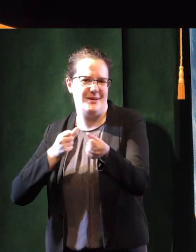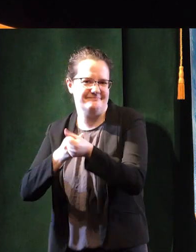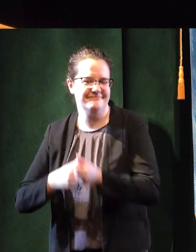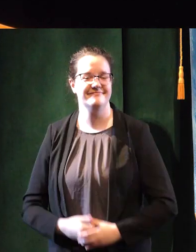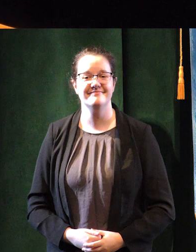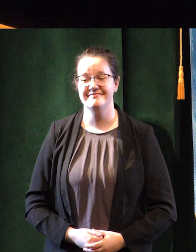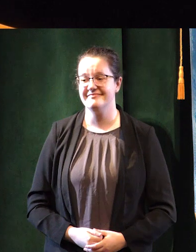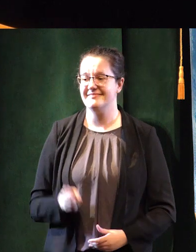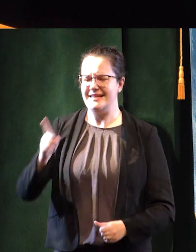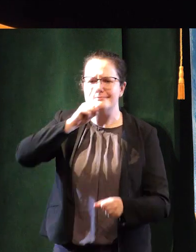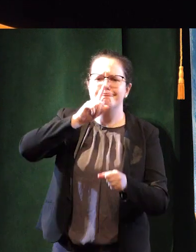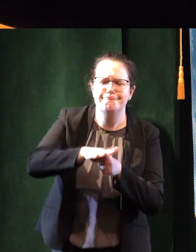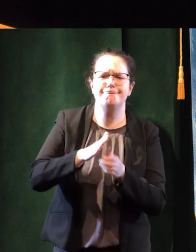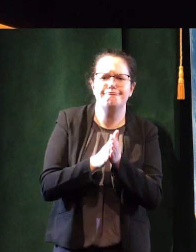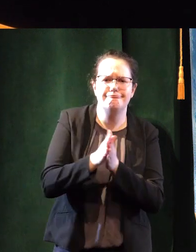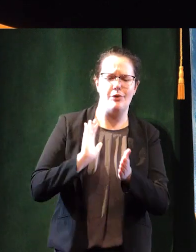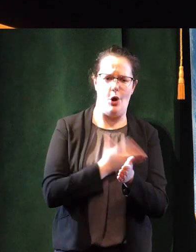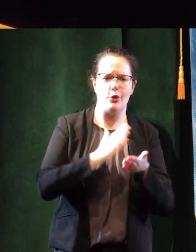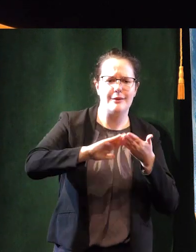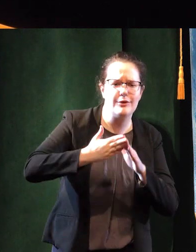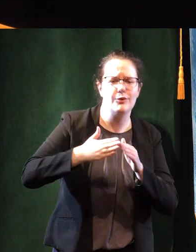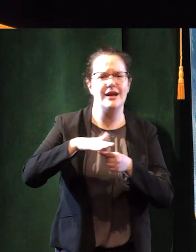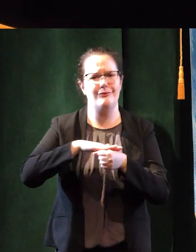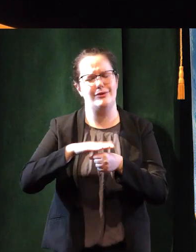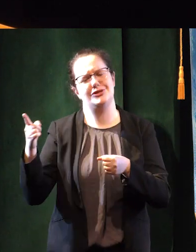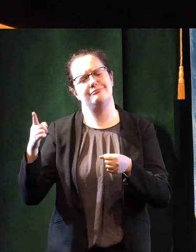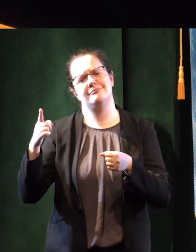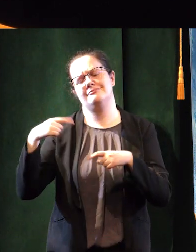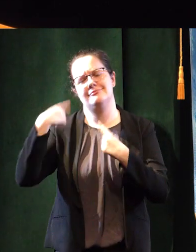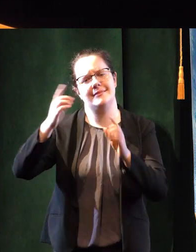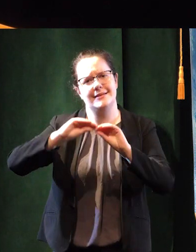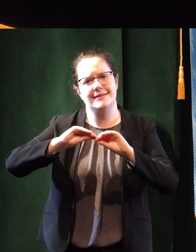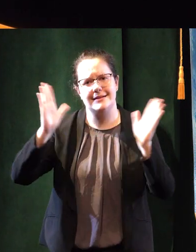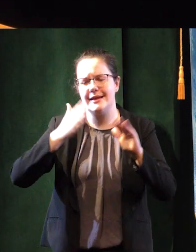evident through more than 15 years of service to the GCC foundation in the